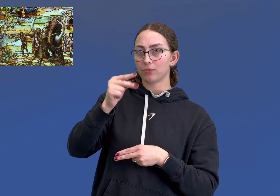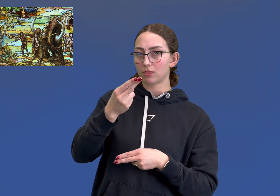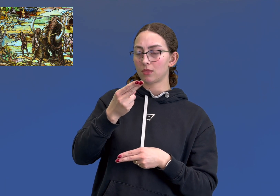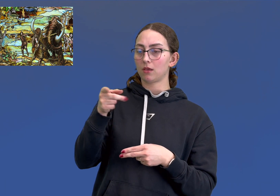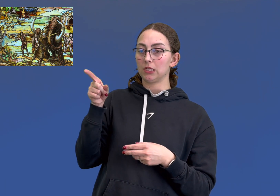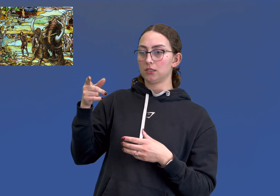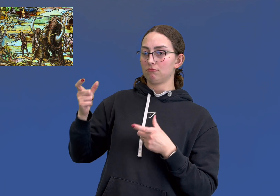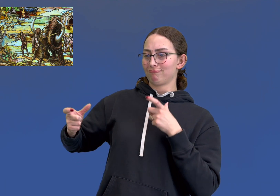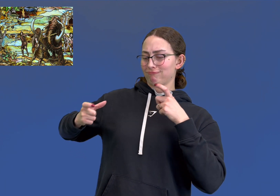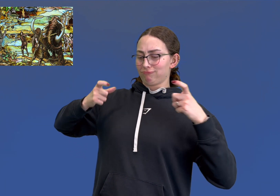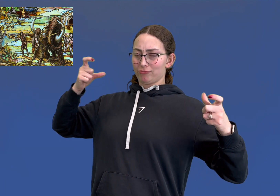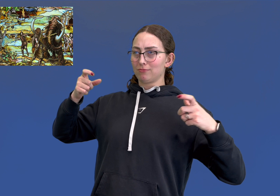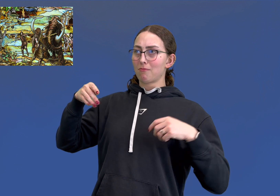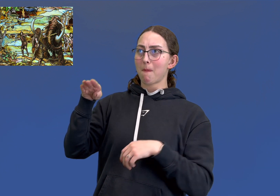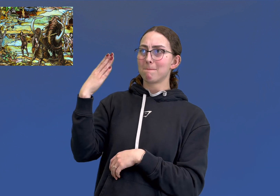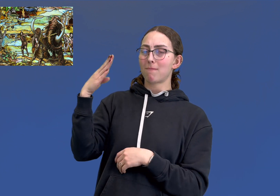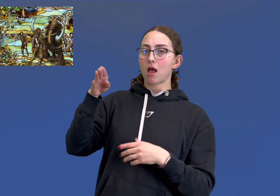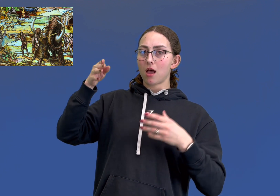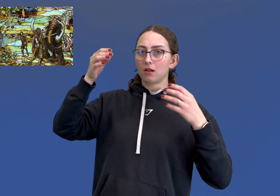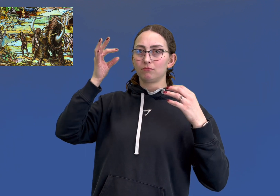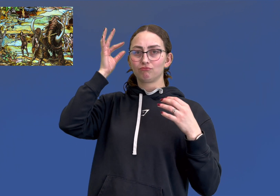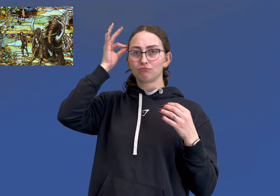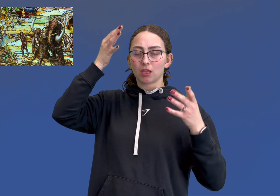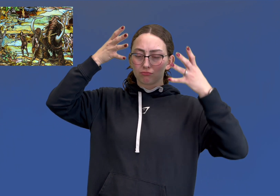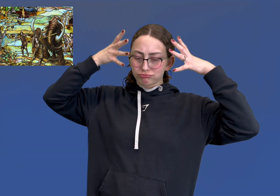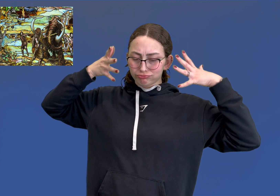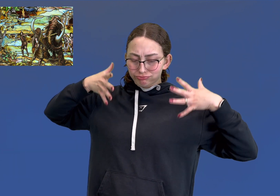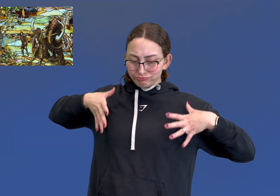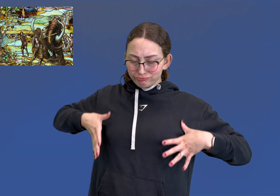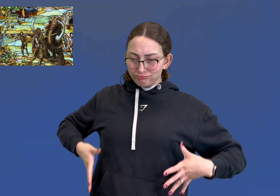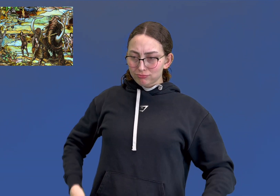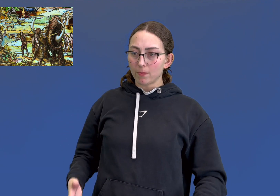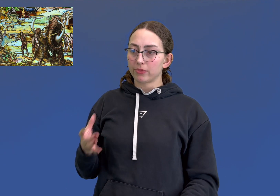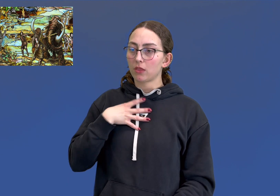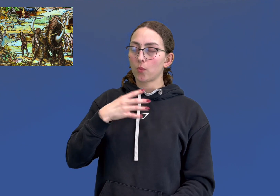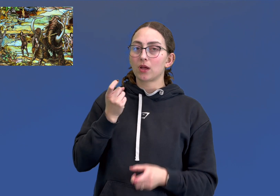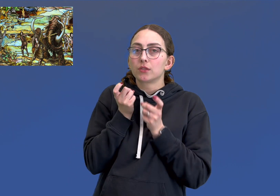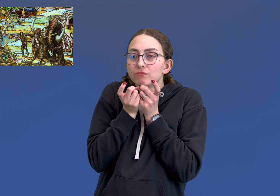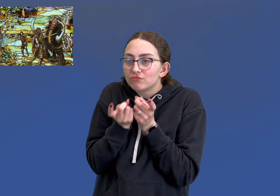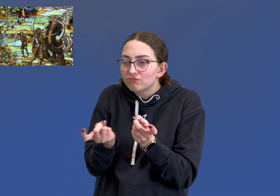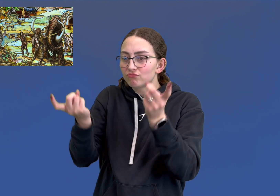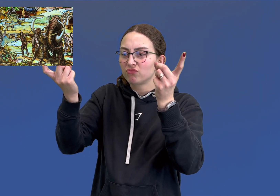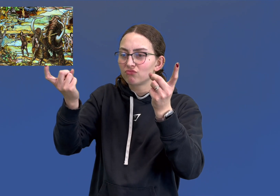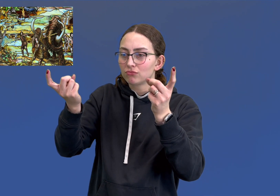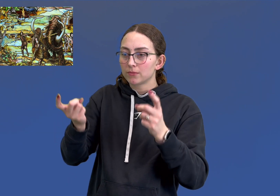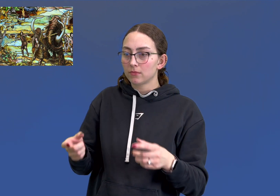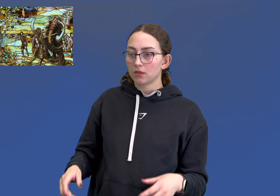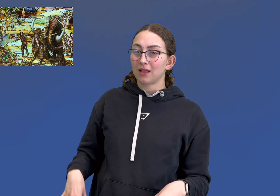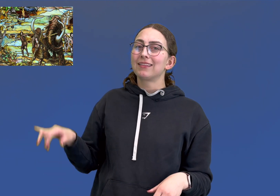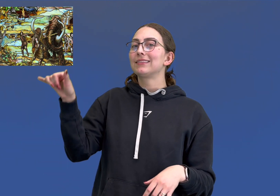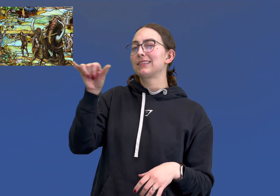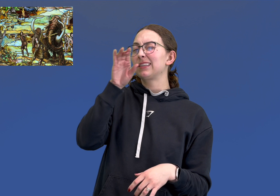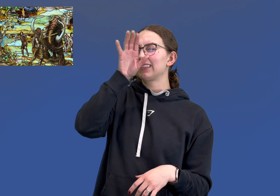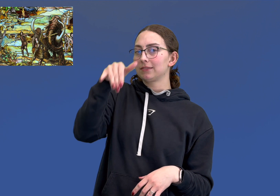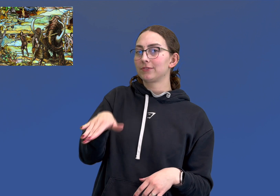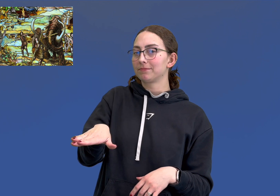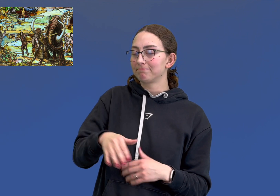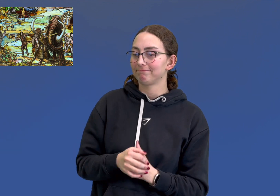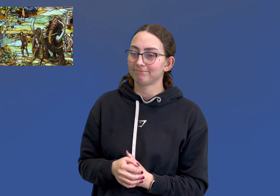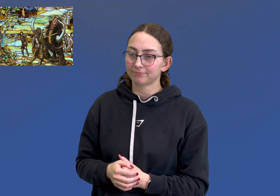large with brown fur covering its body with large white tusks, similar to an elephant